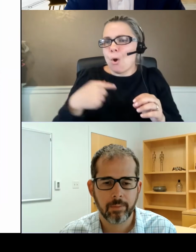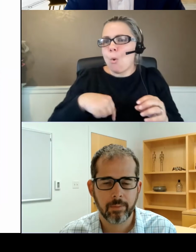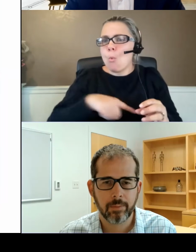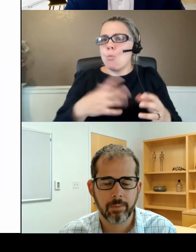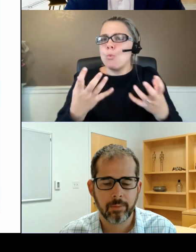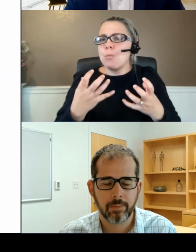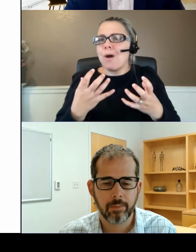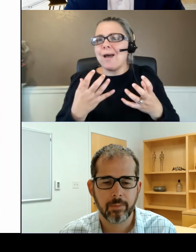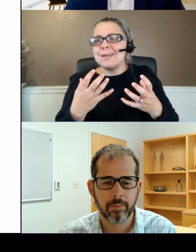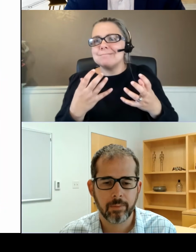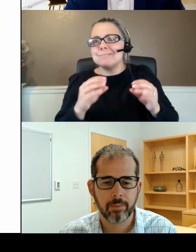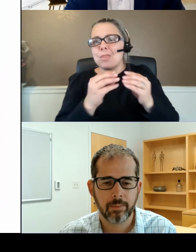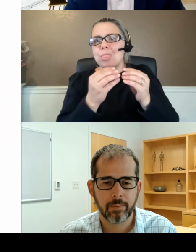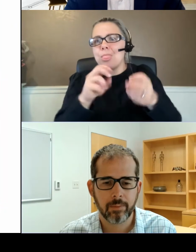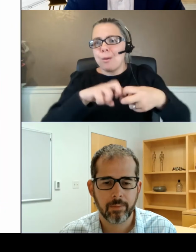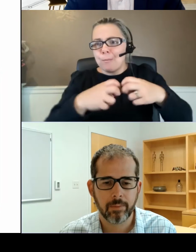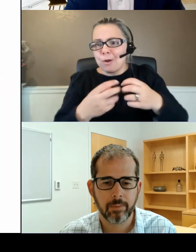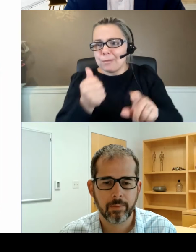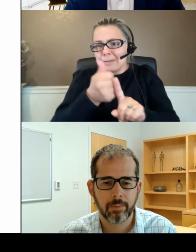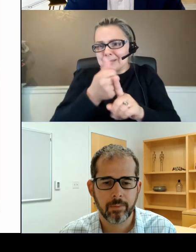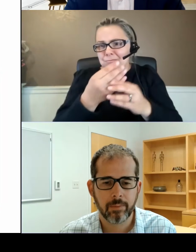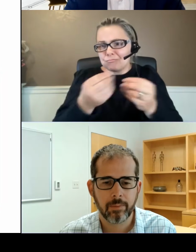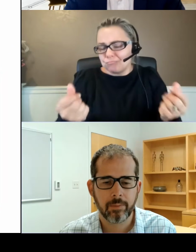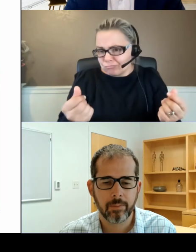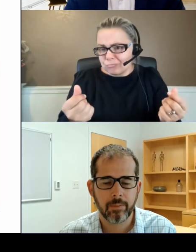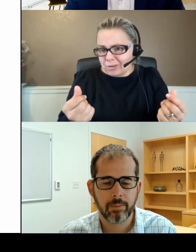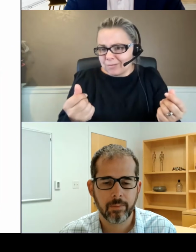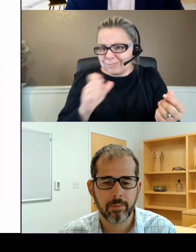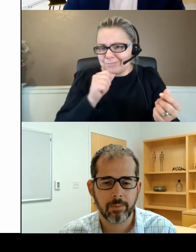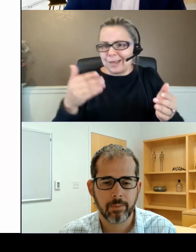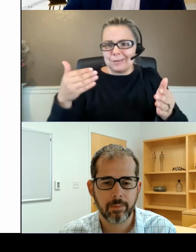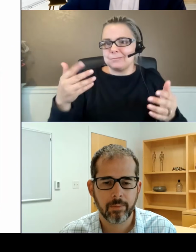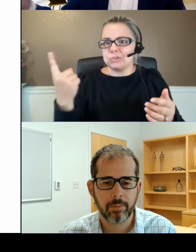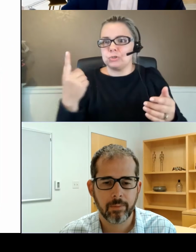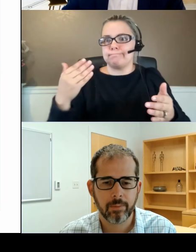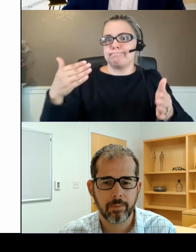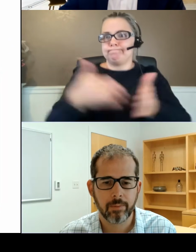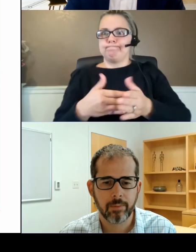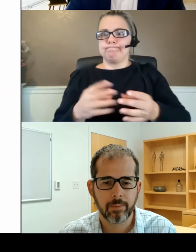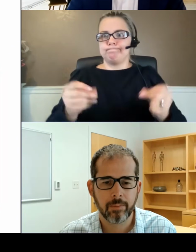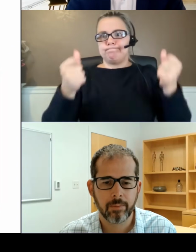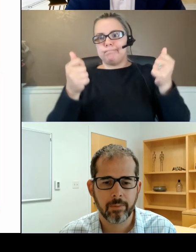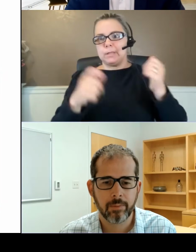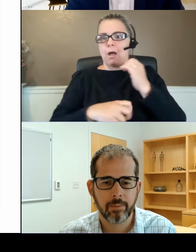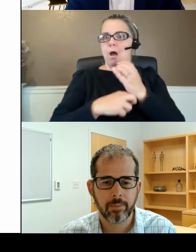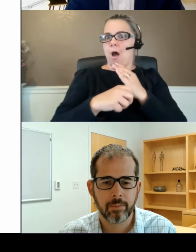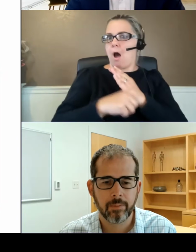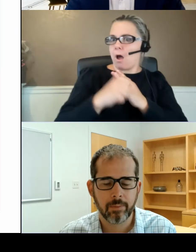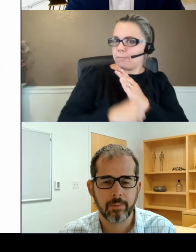for something to be addressed before we're going to jump to lawsuits. We don't want to be well down the road to a lawsuit before we're starting to really think about these things.